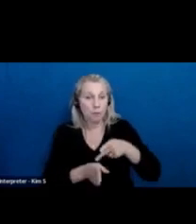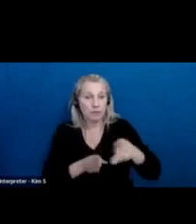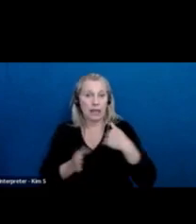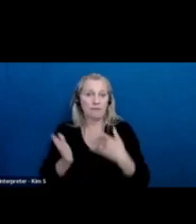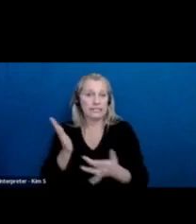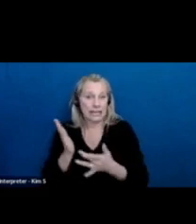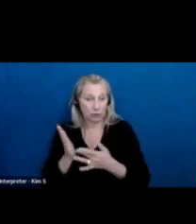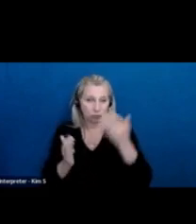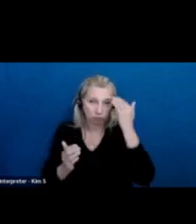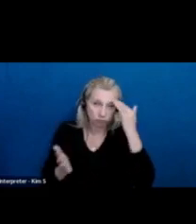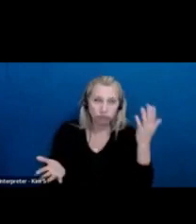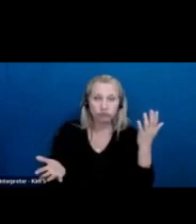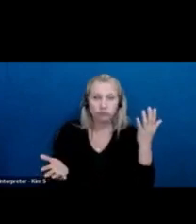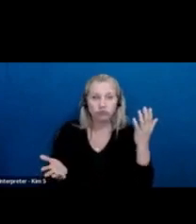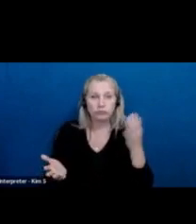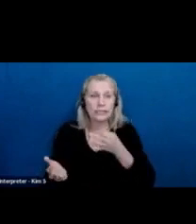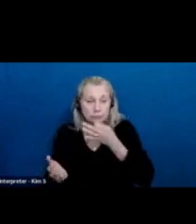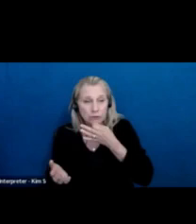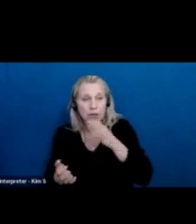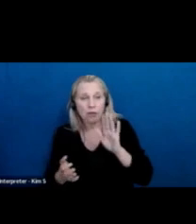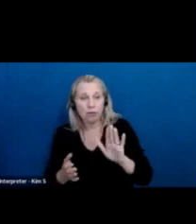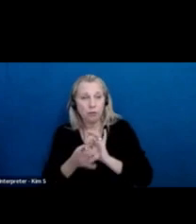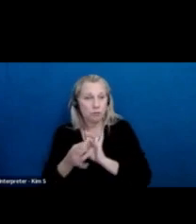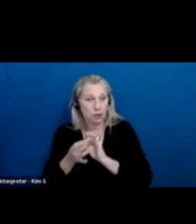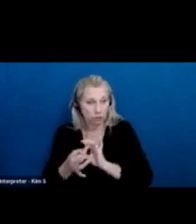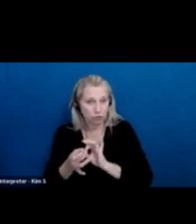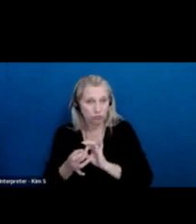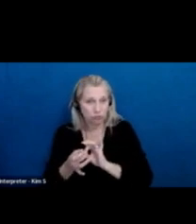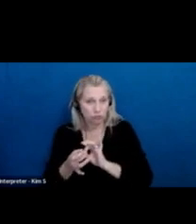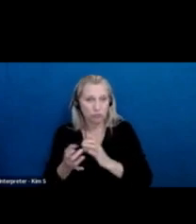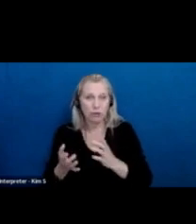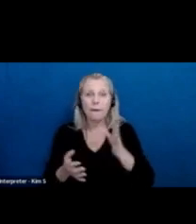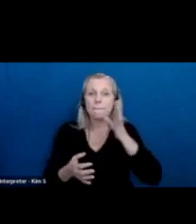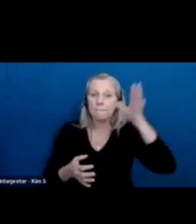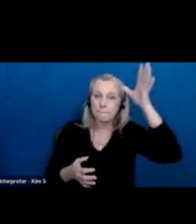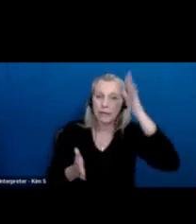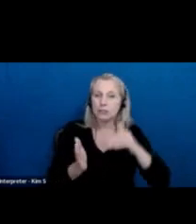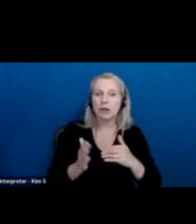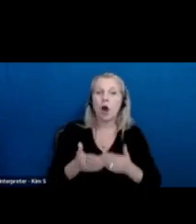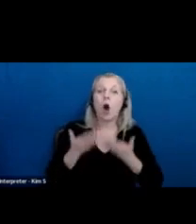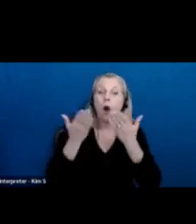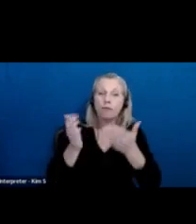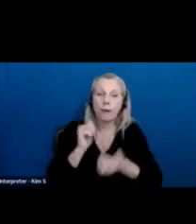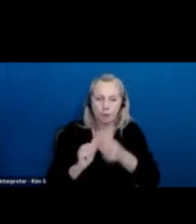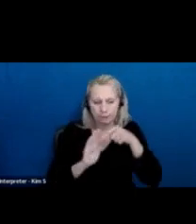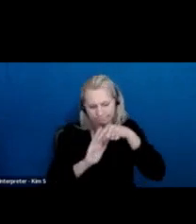expertise and knowledge into the relationship. Parents offer the most intimate knowledge of their